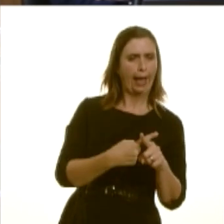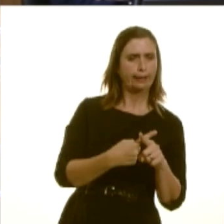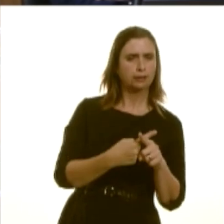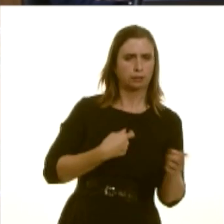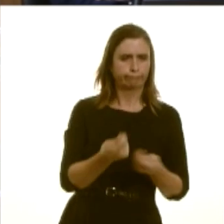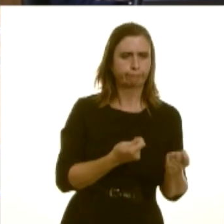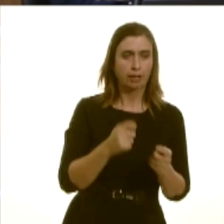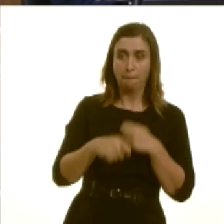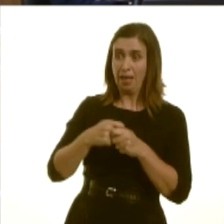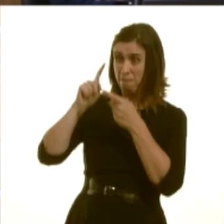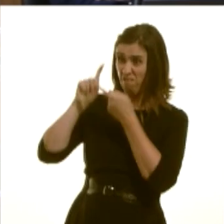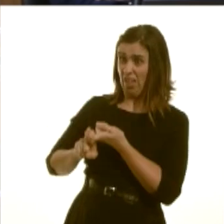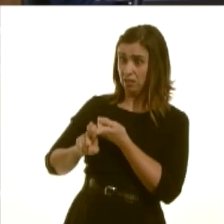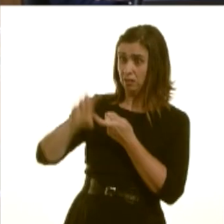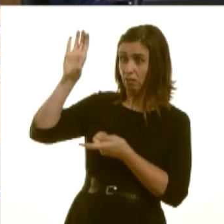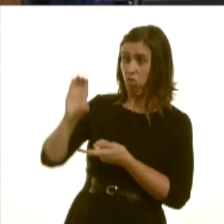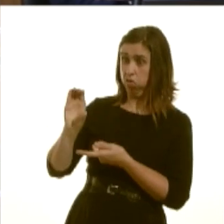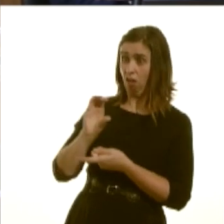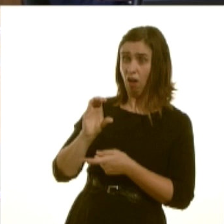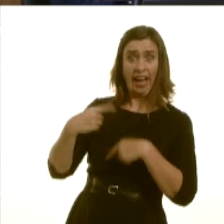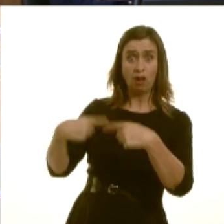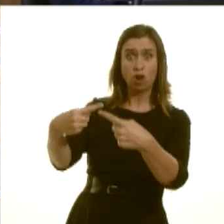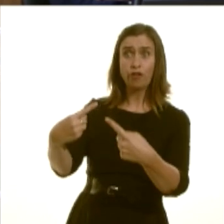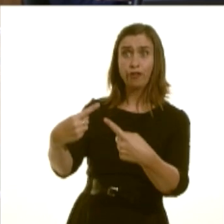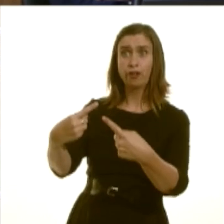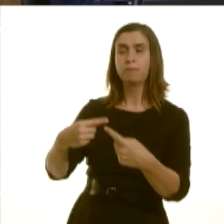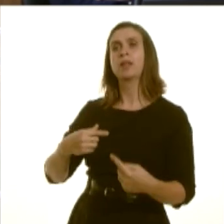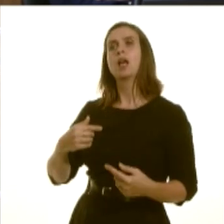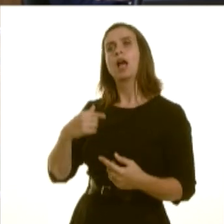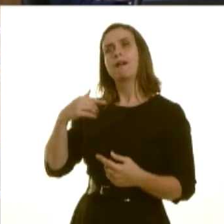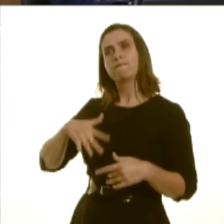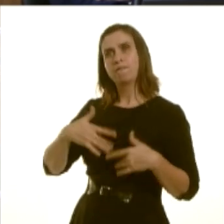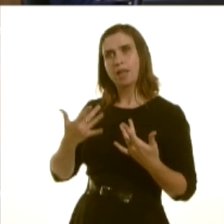look at now, especially given the fact that there may be devolution of taxes more widely